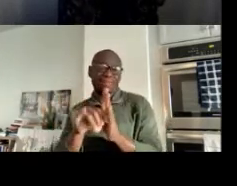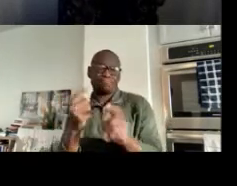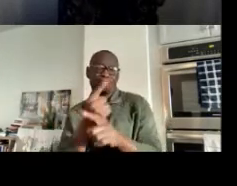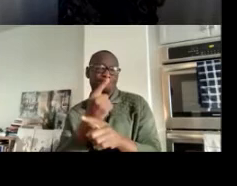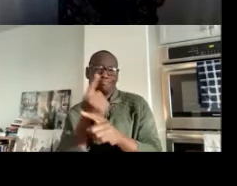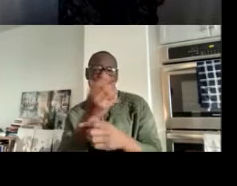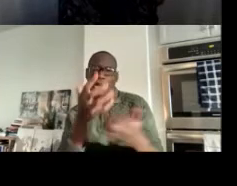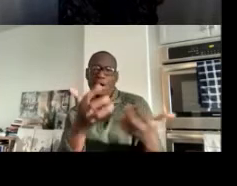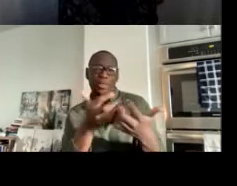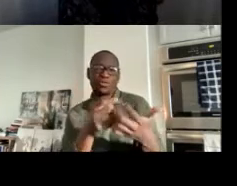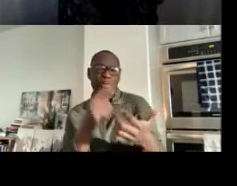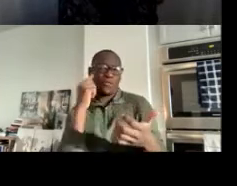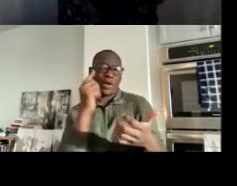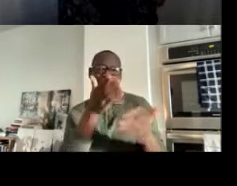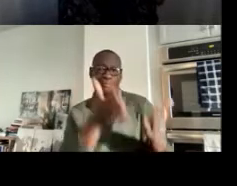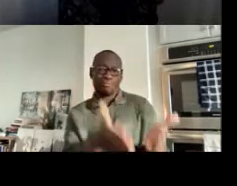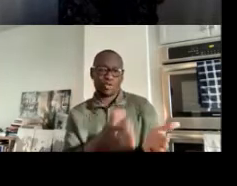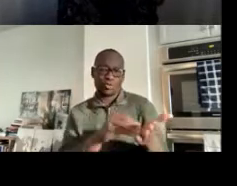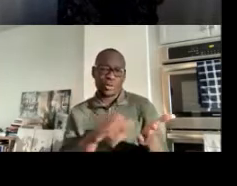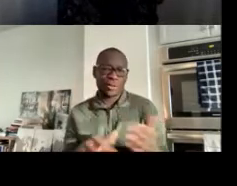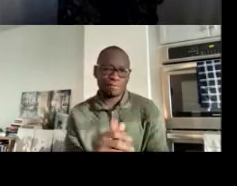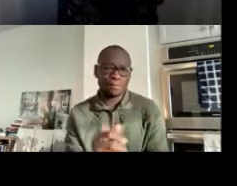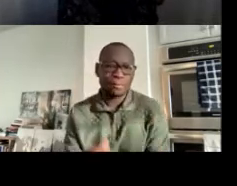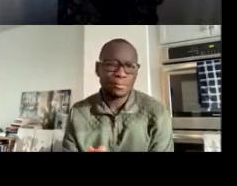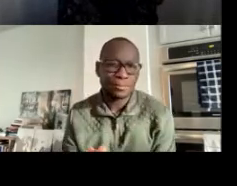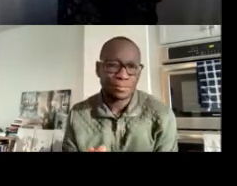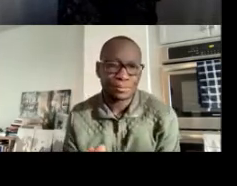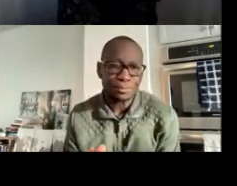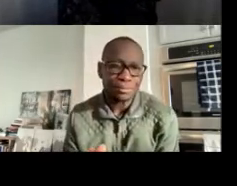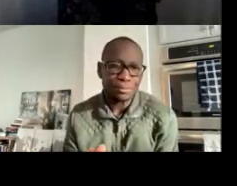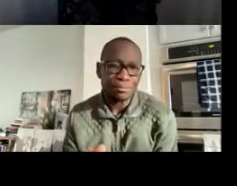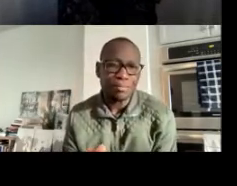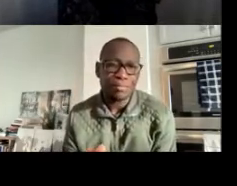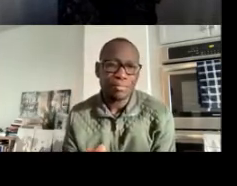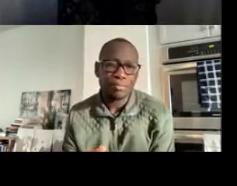how to help them, they can identify properly what sort of accommodations may fit the student best.